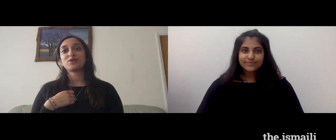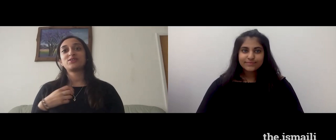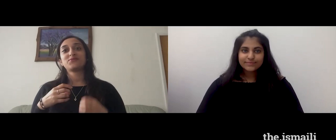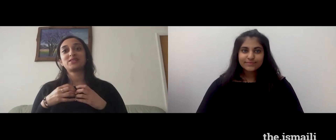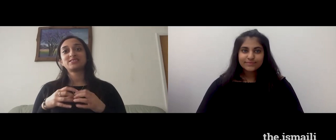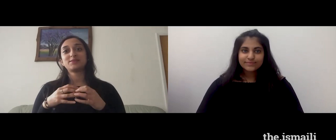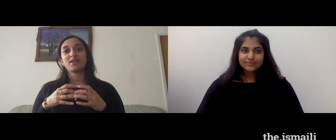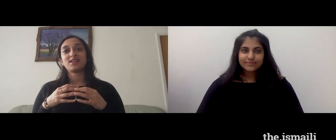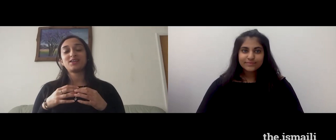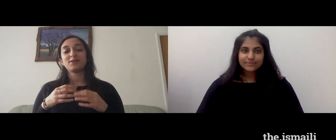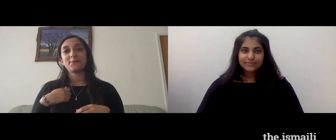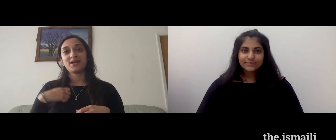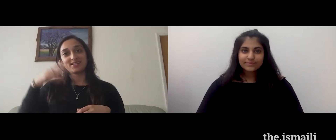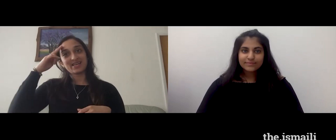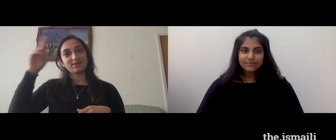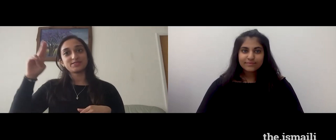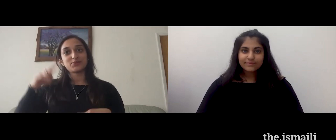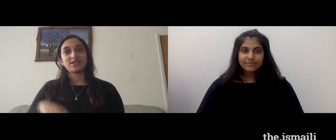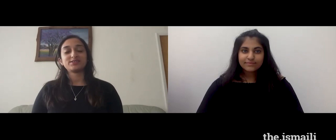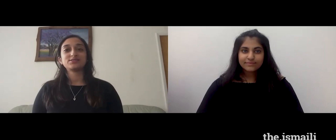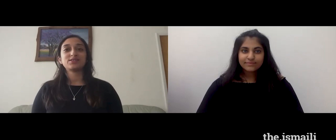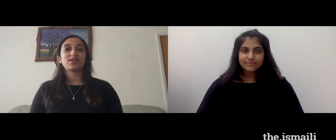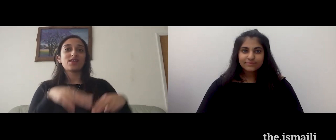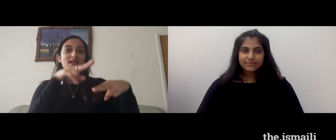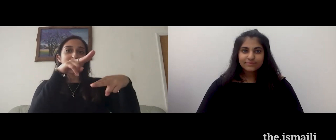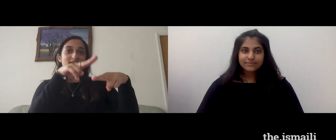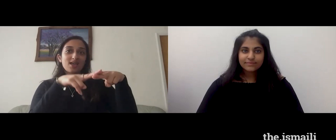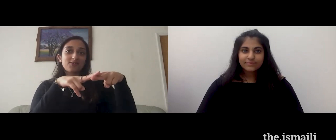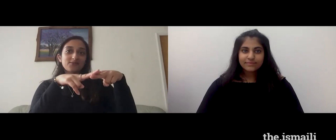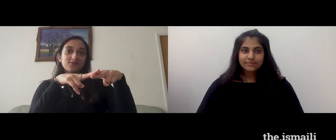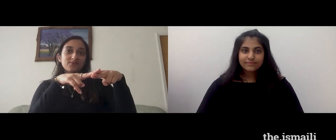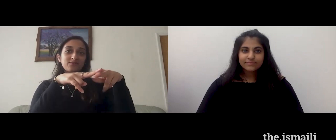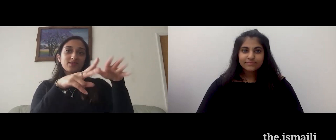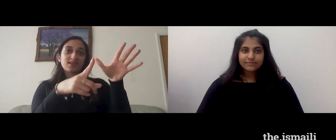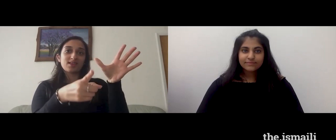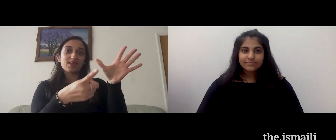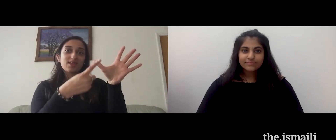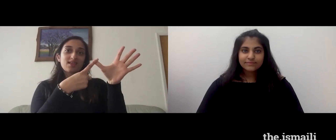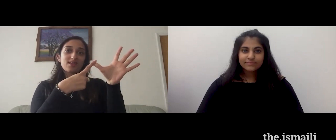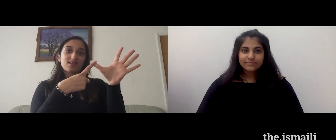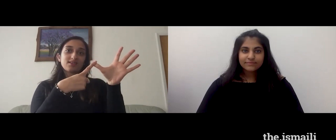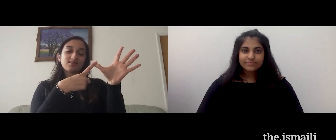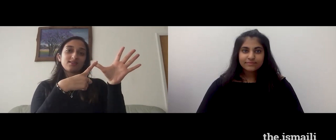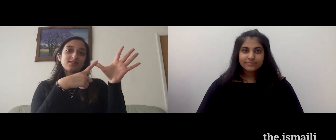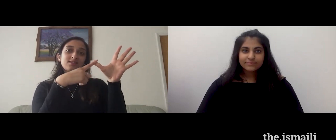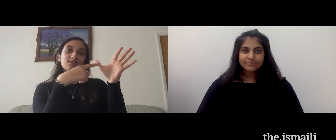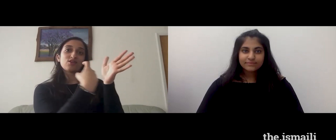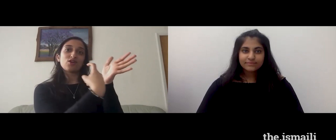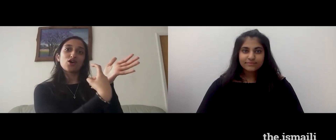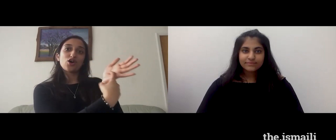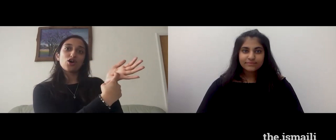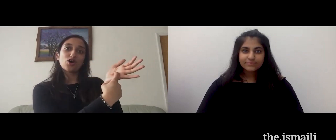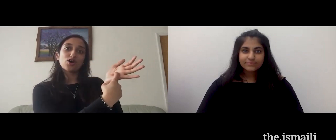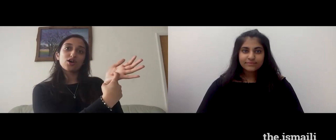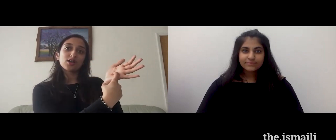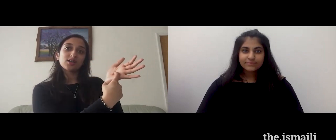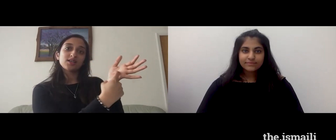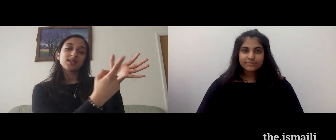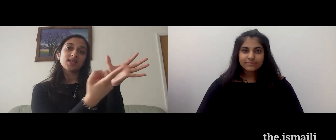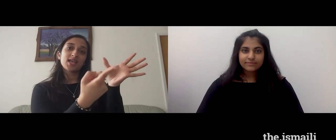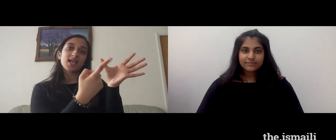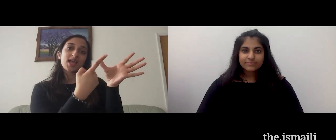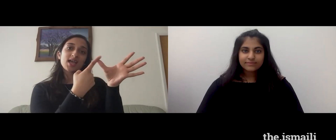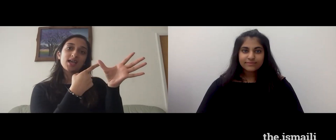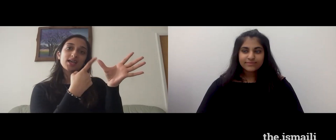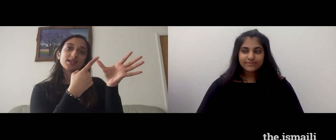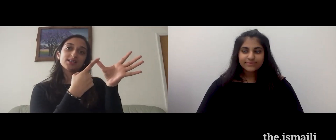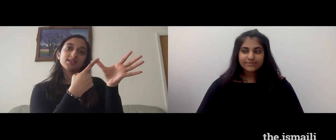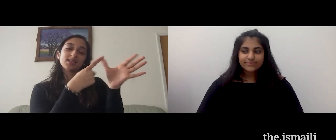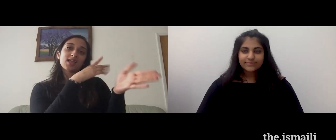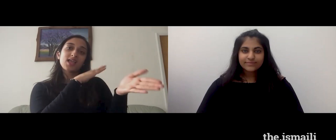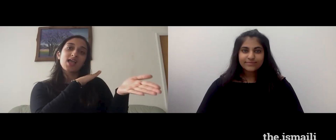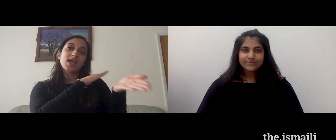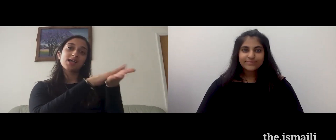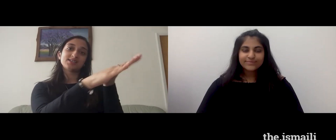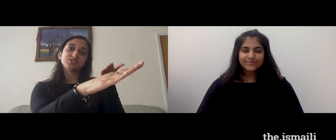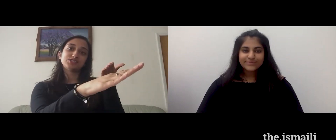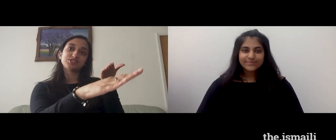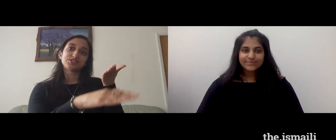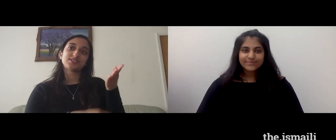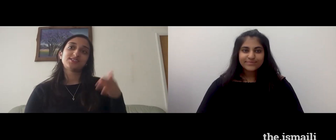Now I am going to finger spell my name as well. "F" "A" "R" "A" "H"